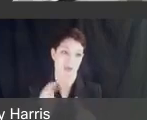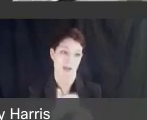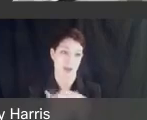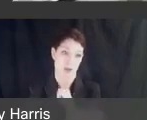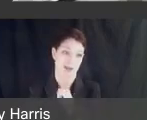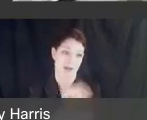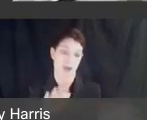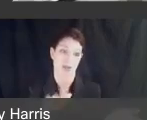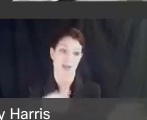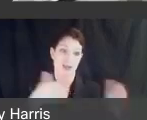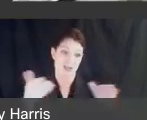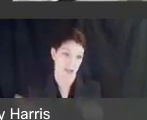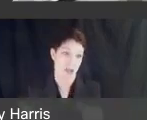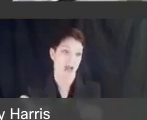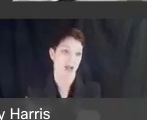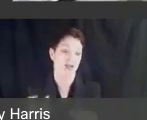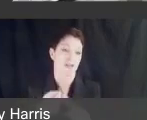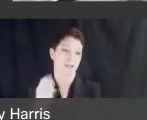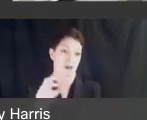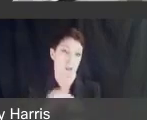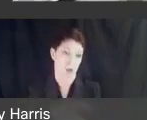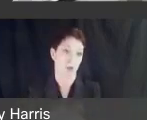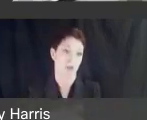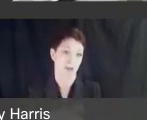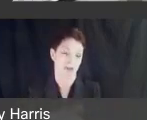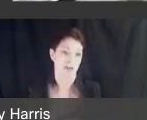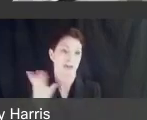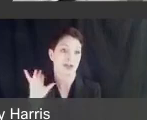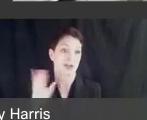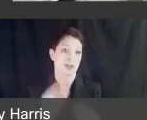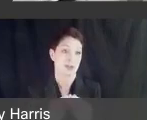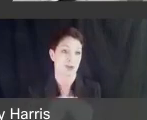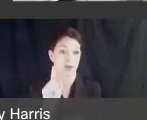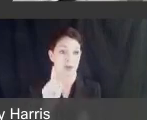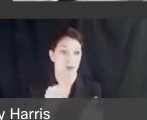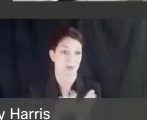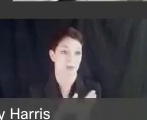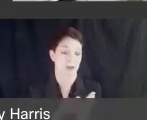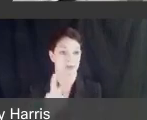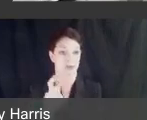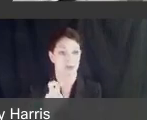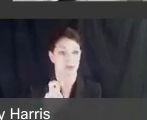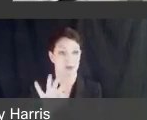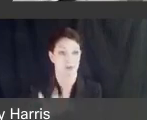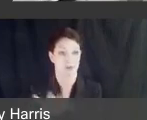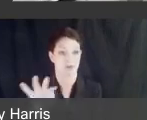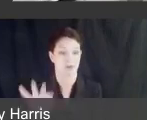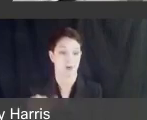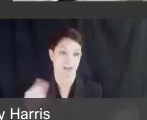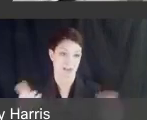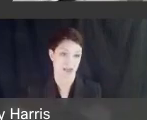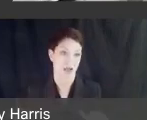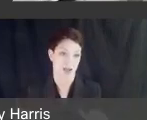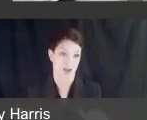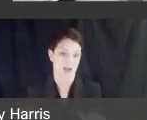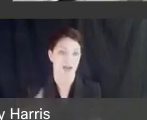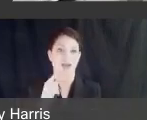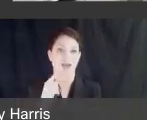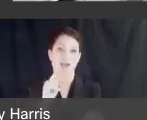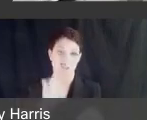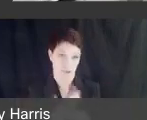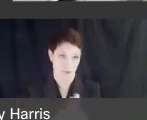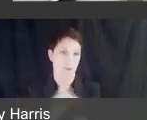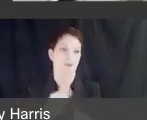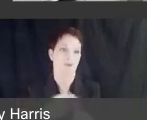life to COVID-19, which brings us to a total of 1,244 deaths confirmed positive from COVID-19. These